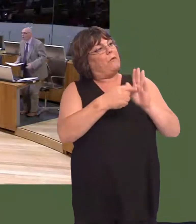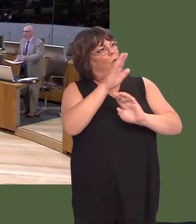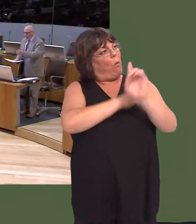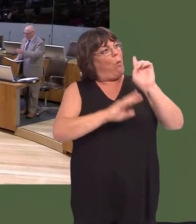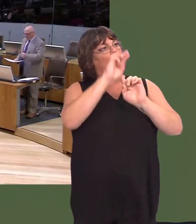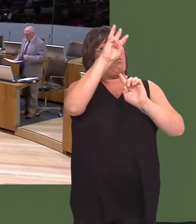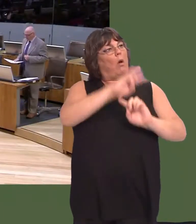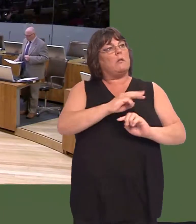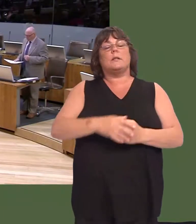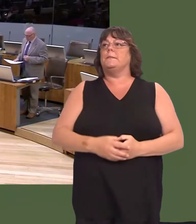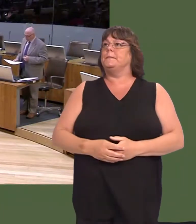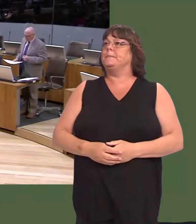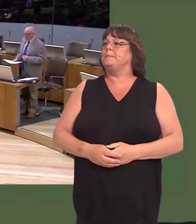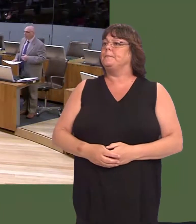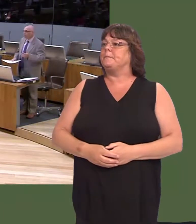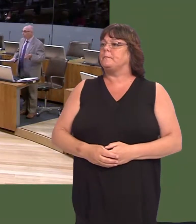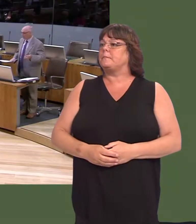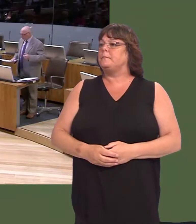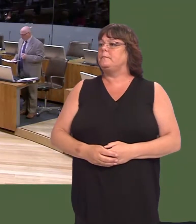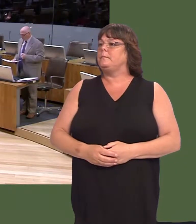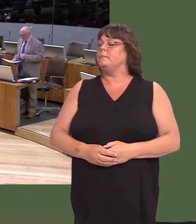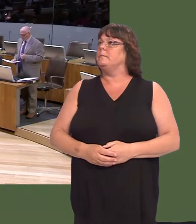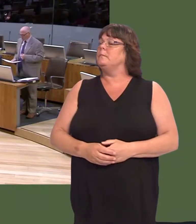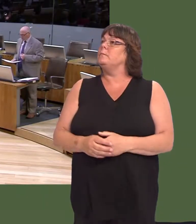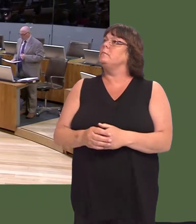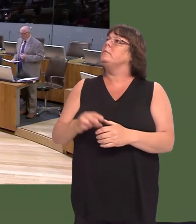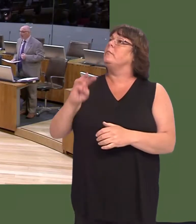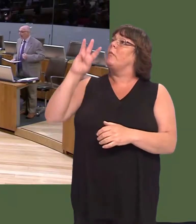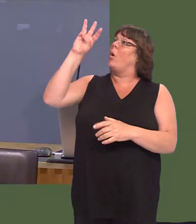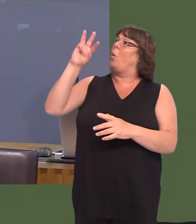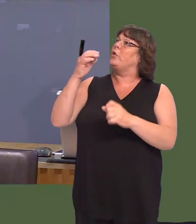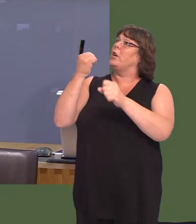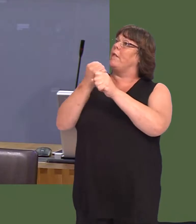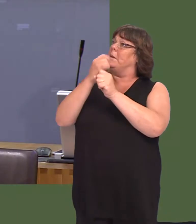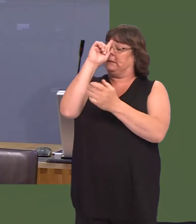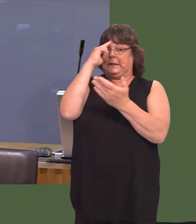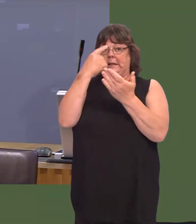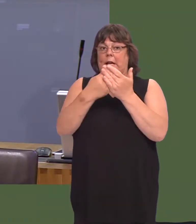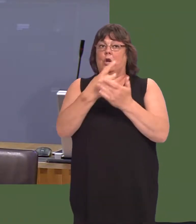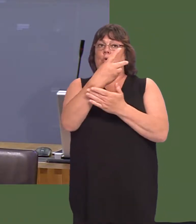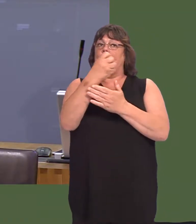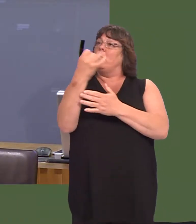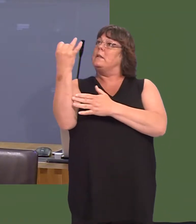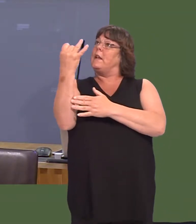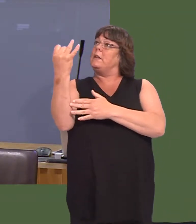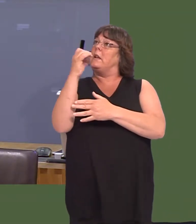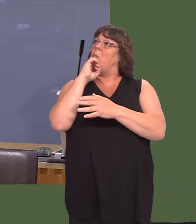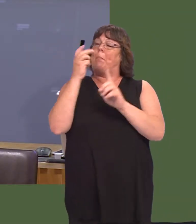Paul Davies: The Welsh Government has earmarked this year as the Year of Legends, and certainly